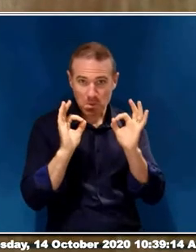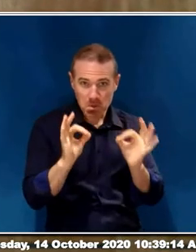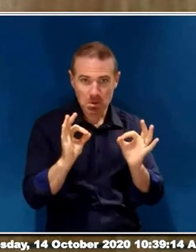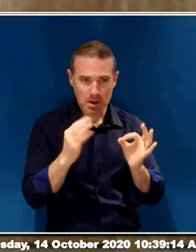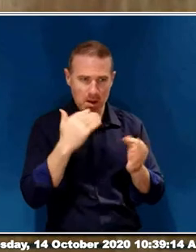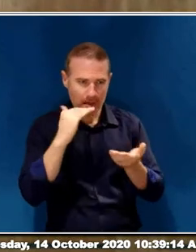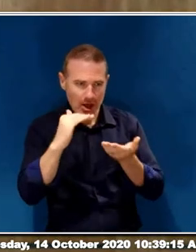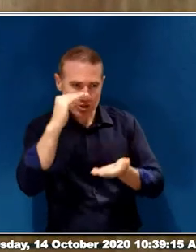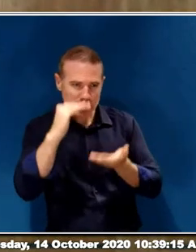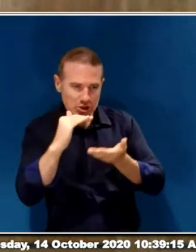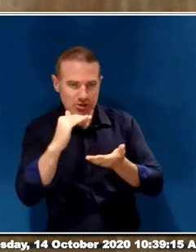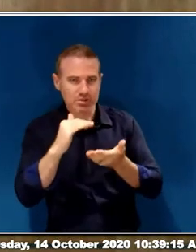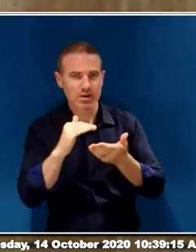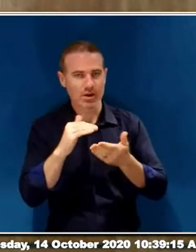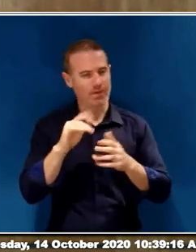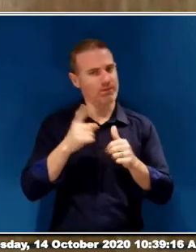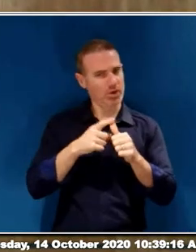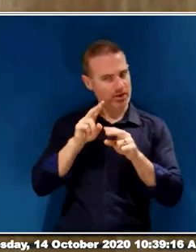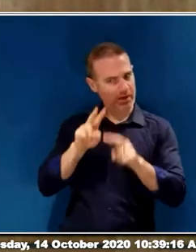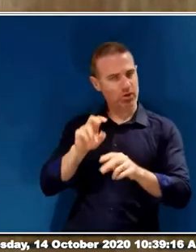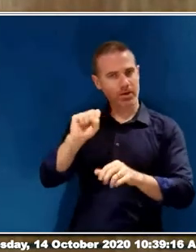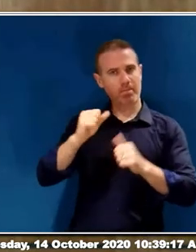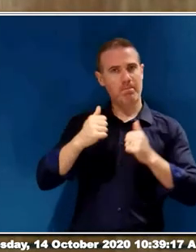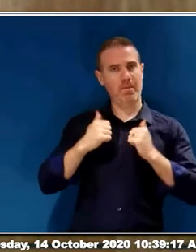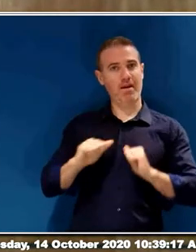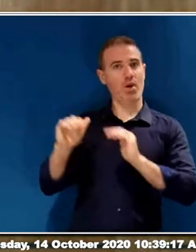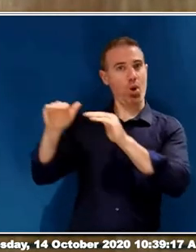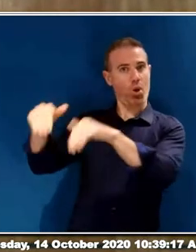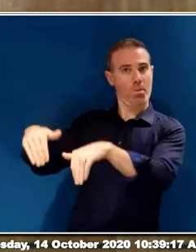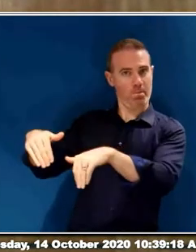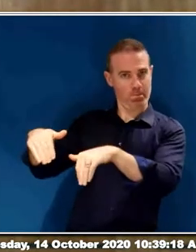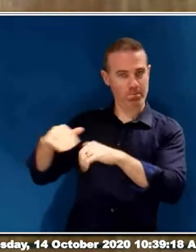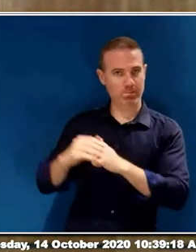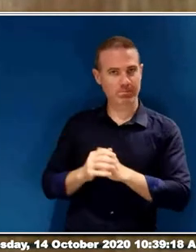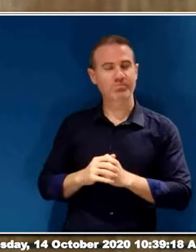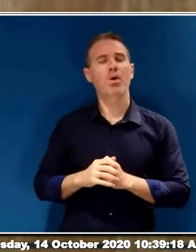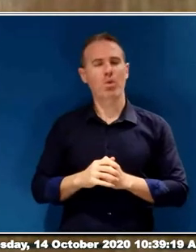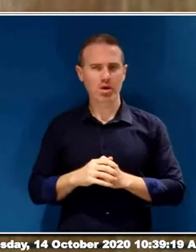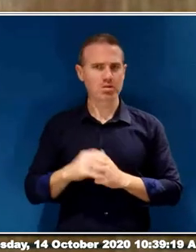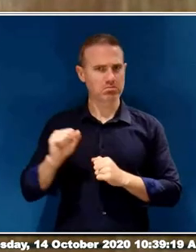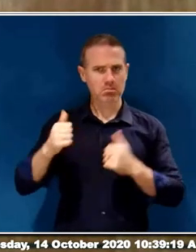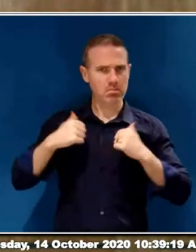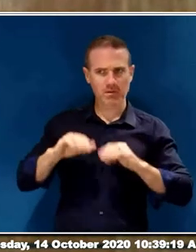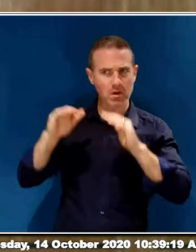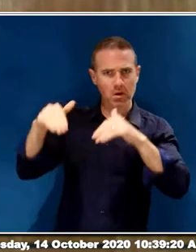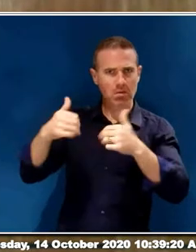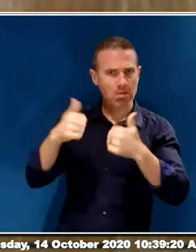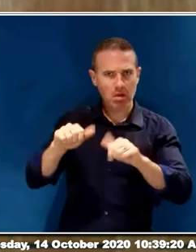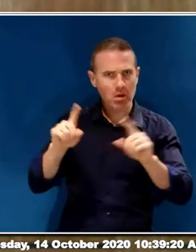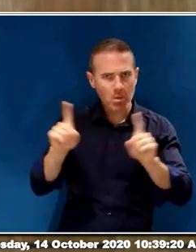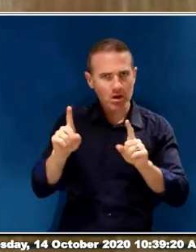And how was he at home? So once he had transitioned to the second medication his behaviour